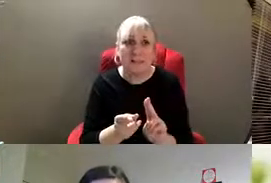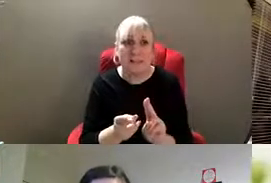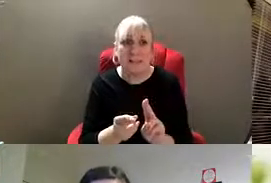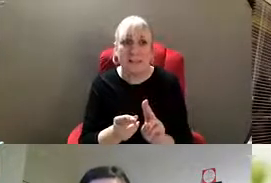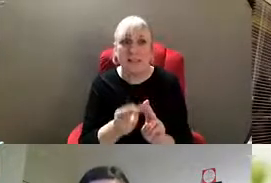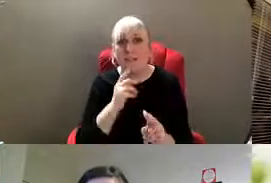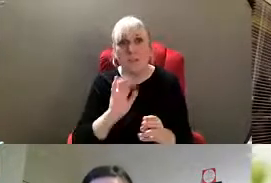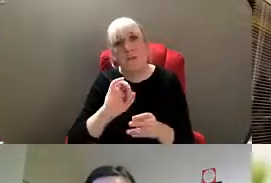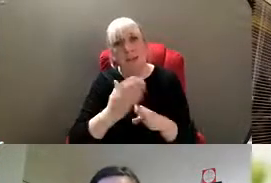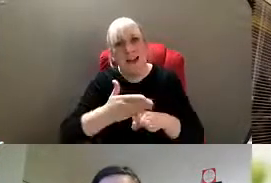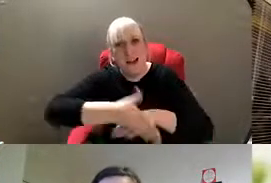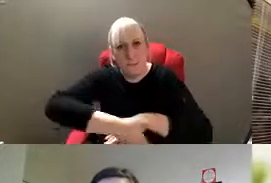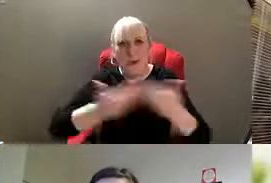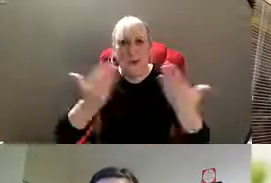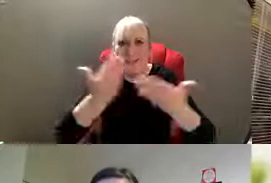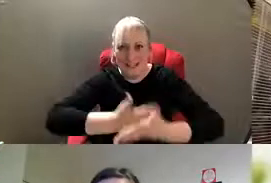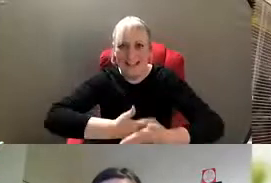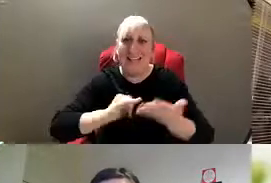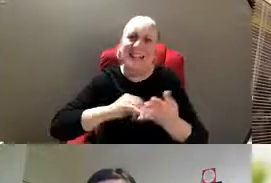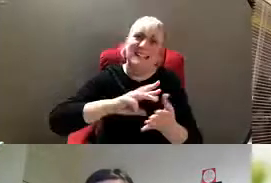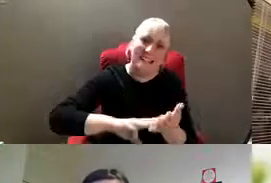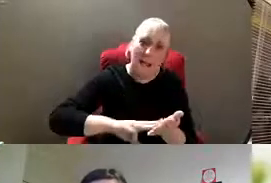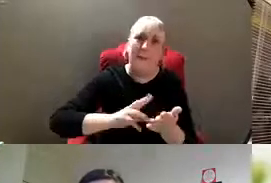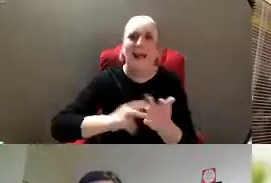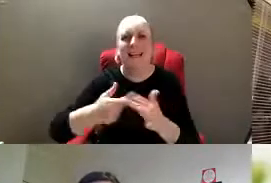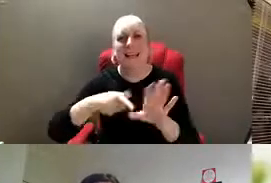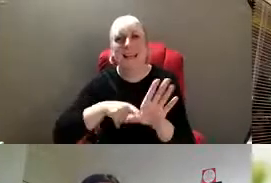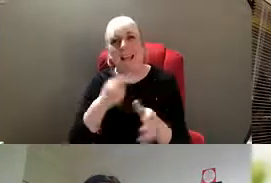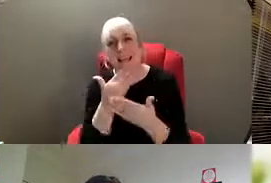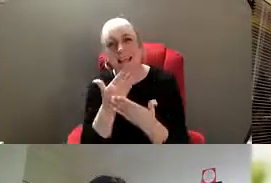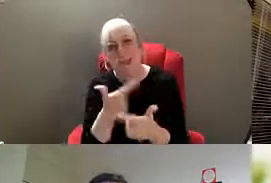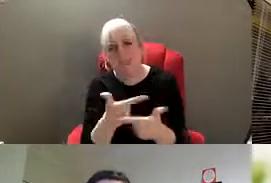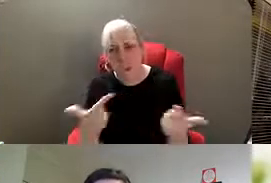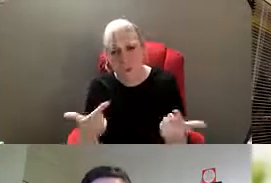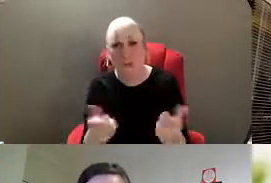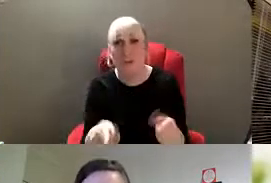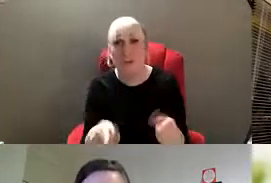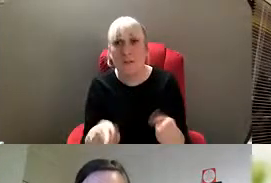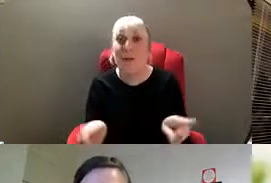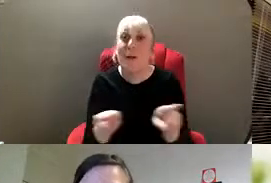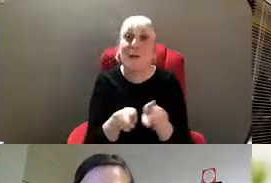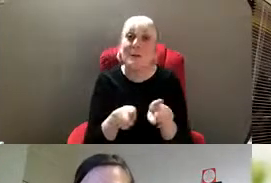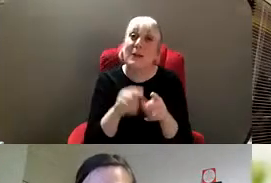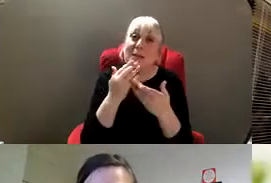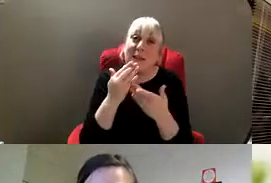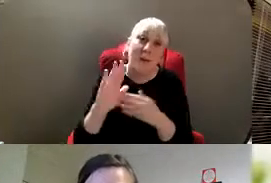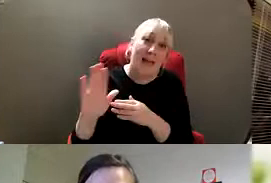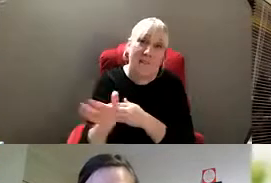hard work tonight and sam and nikki thank you so much and thank you so much everybody for attending